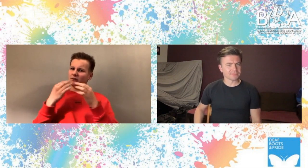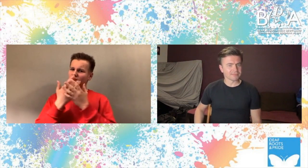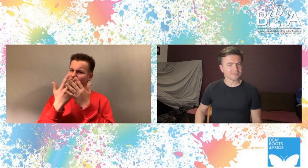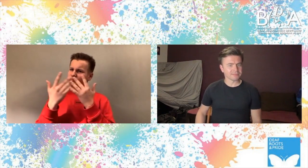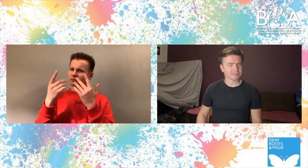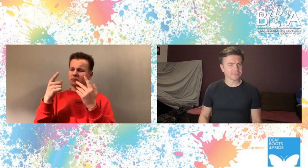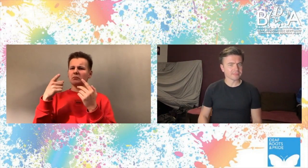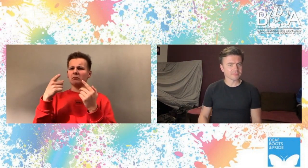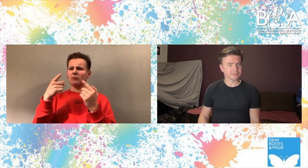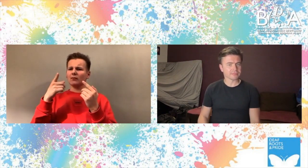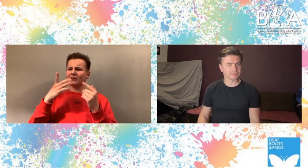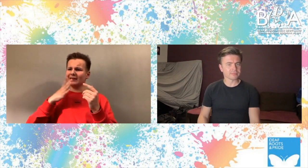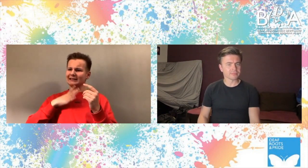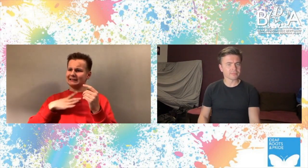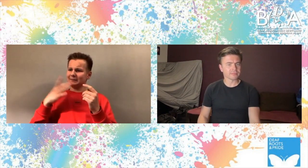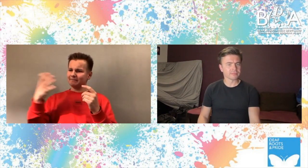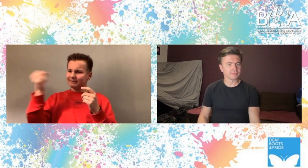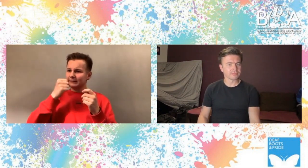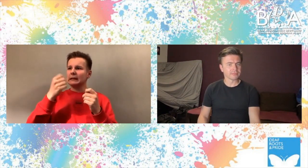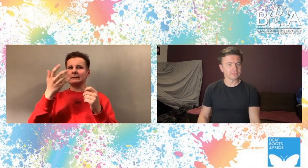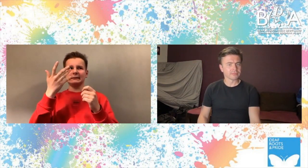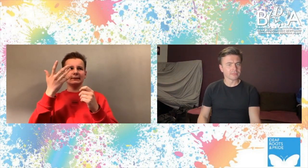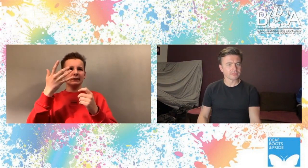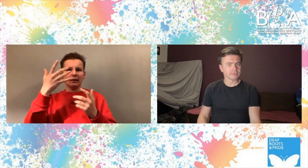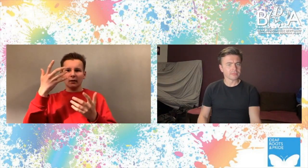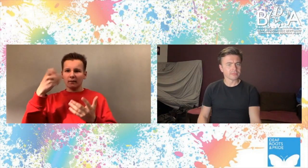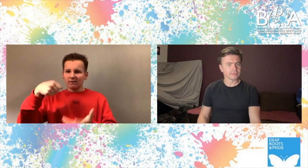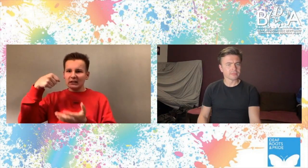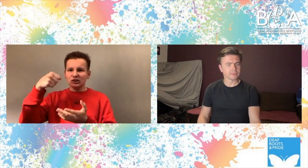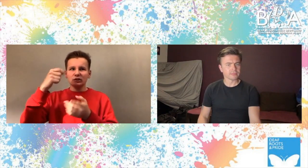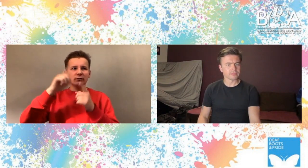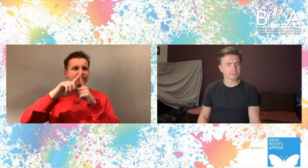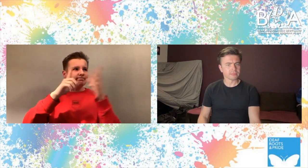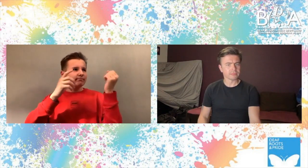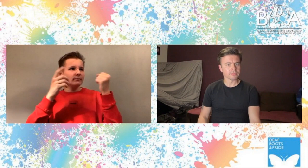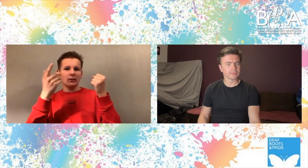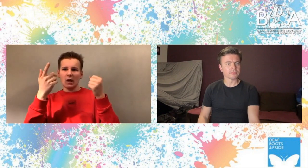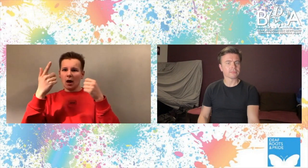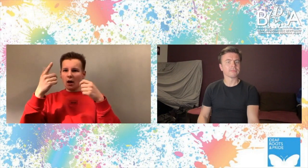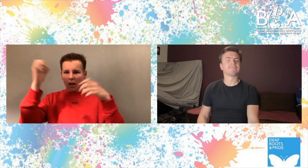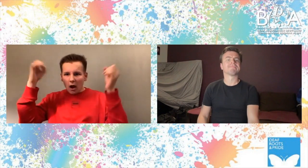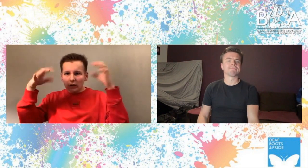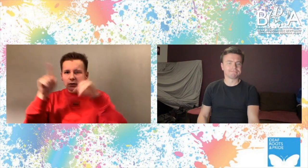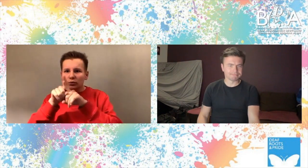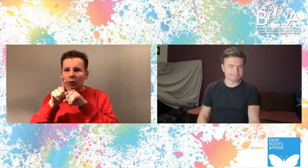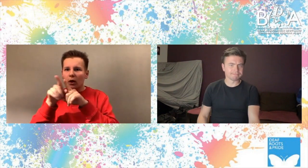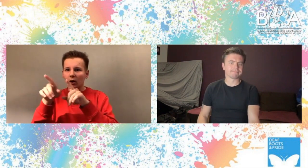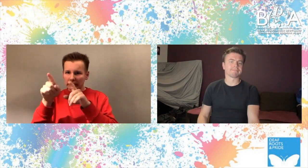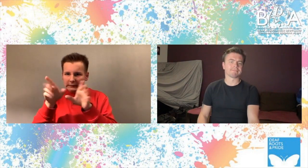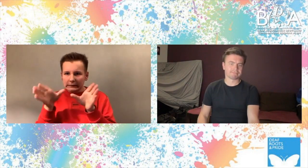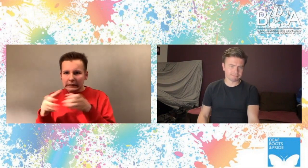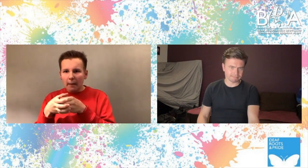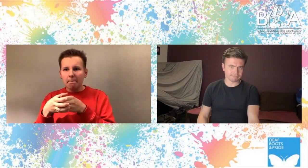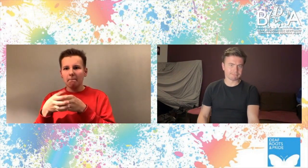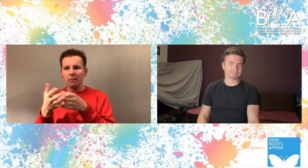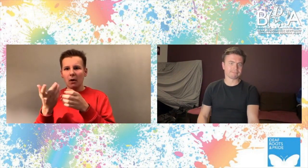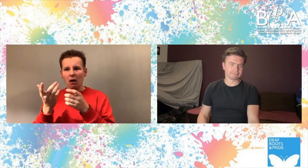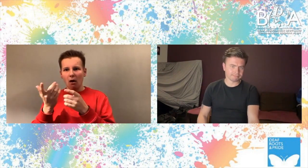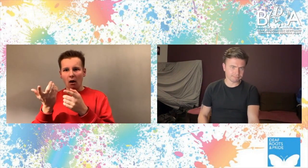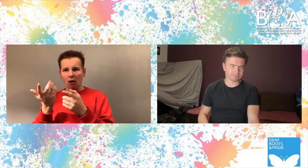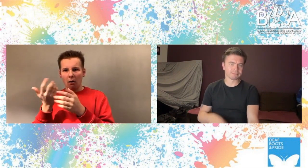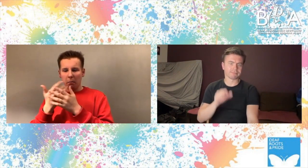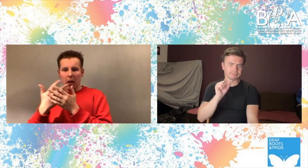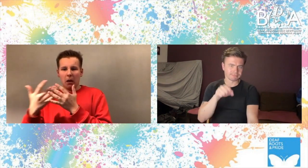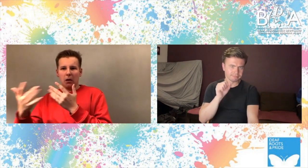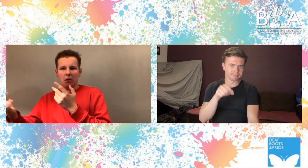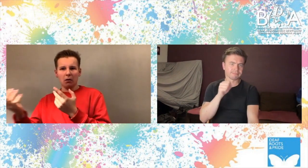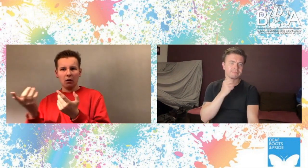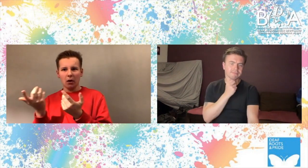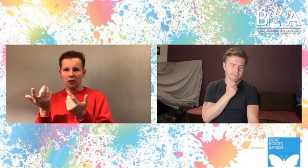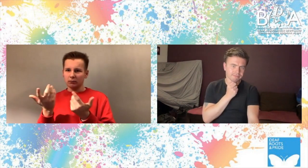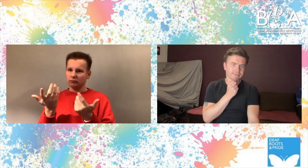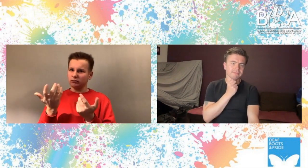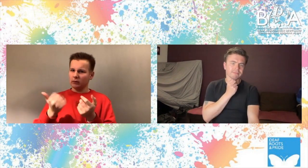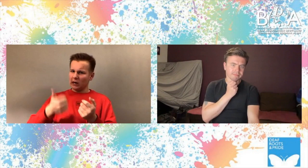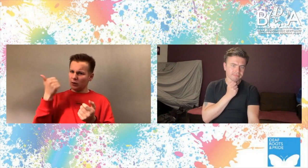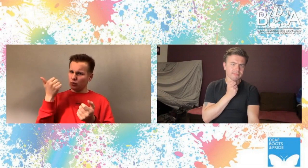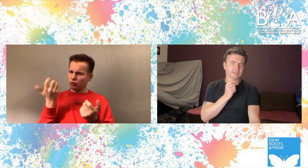I know, that’s really good. So, what about things like lighting and other things?